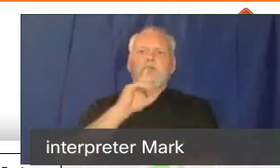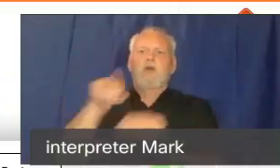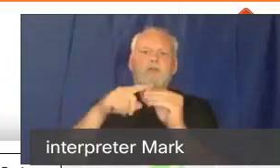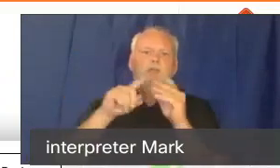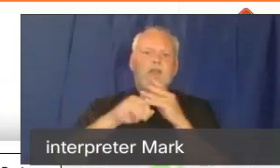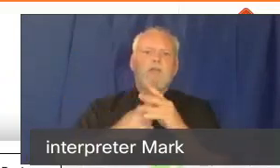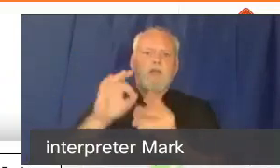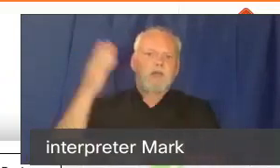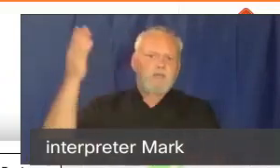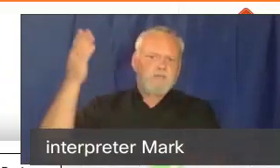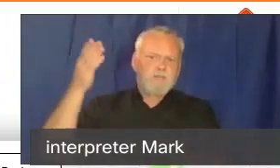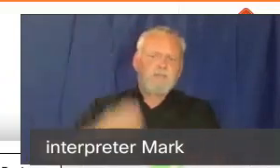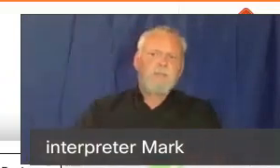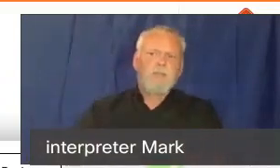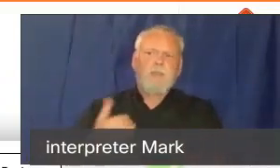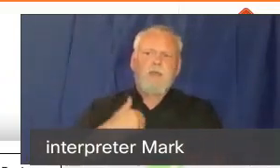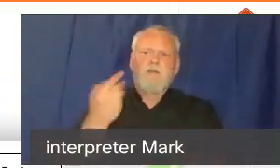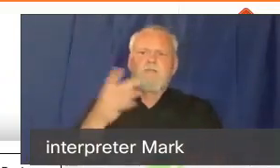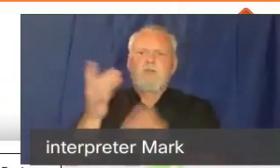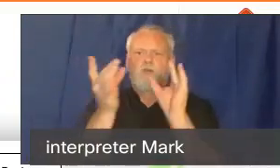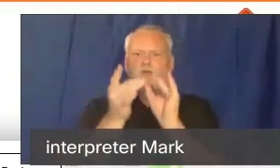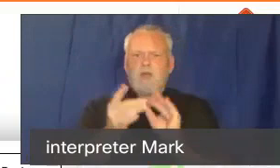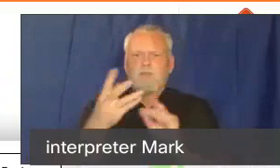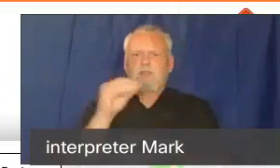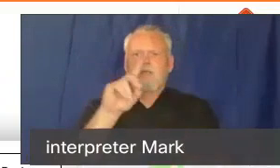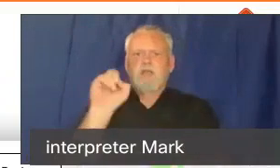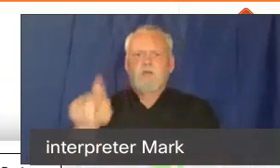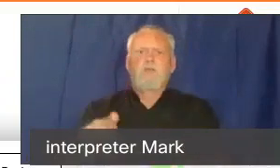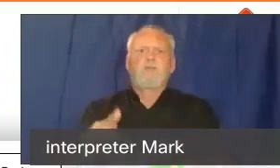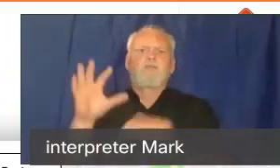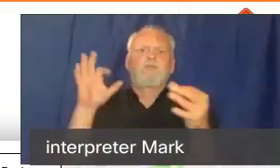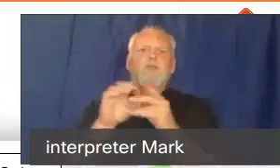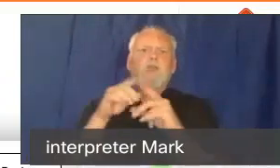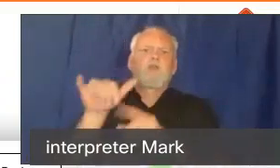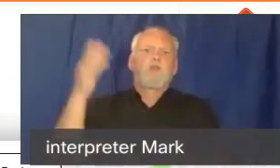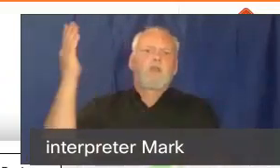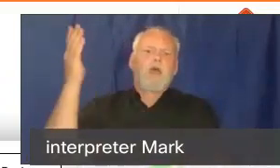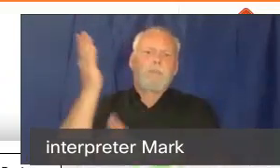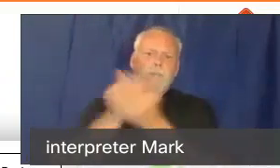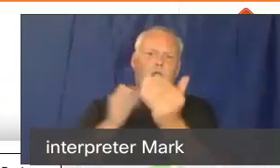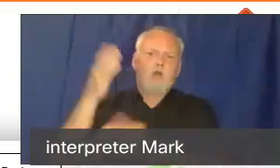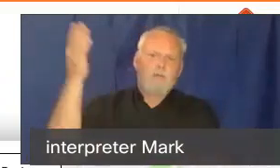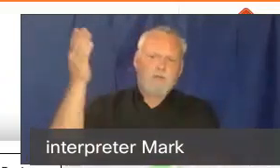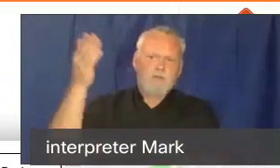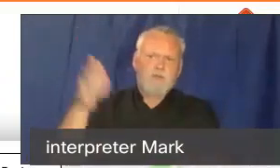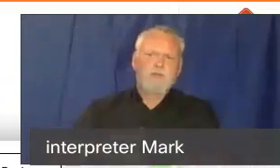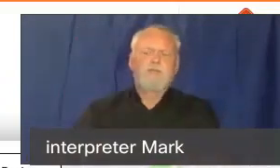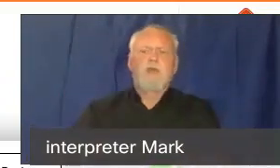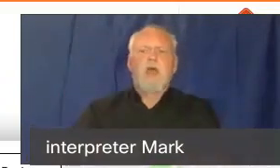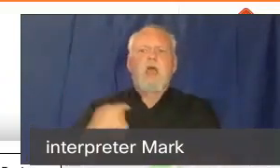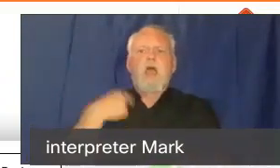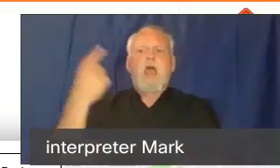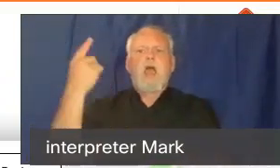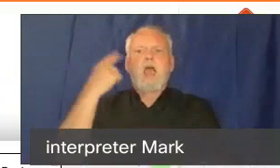And so I have a couple of comments and questions with regard to that present, that part of the presentation. I think that there's often.